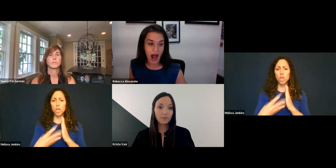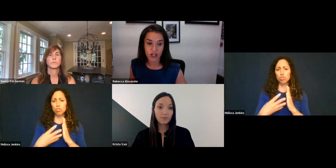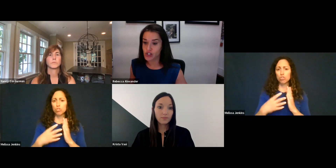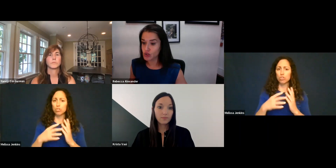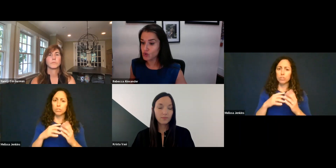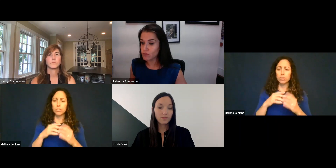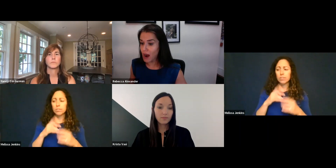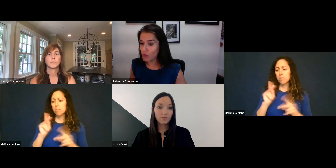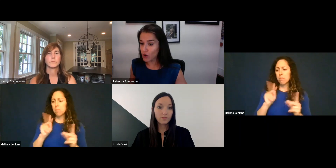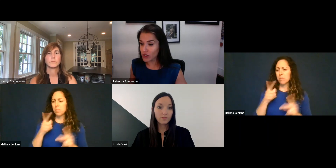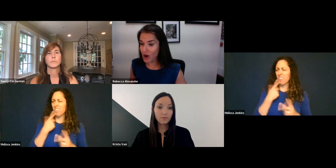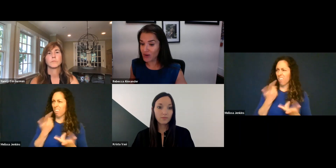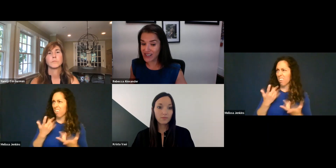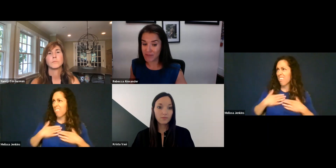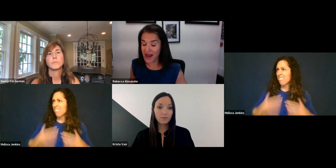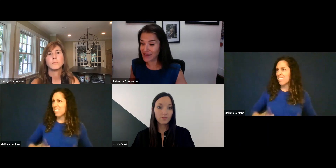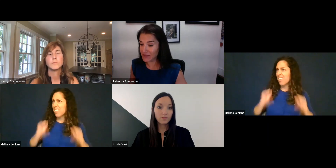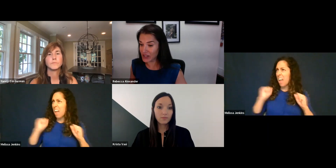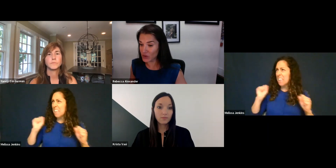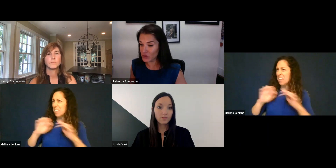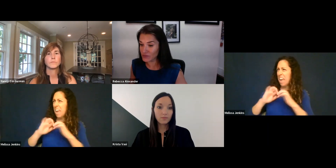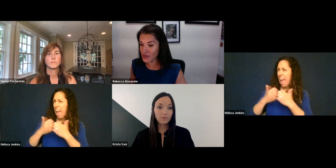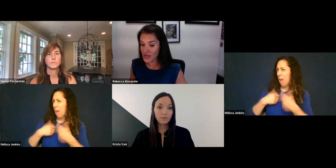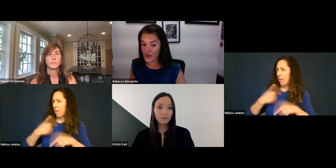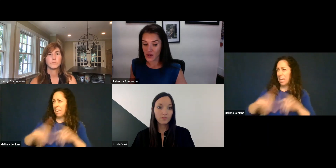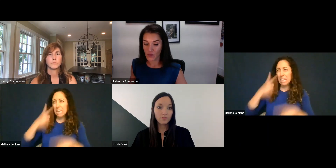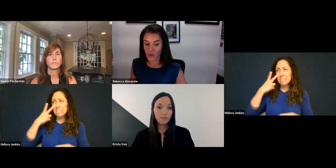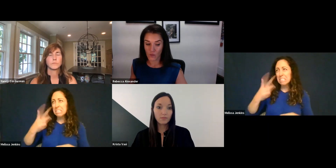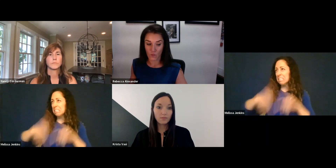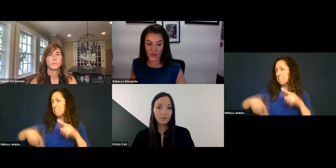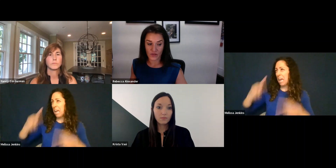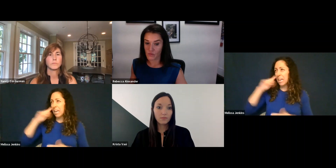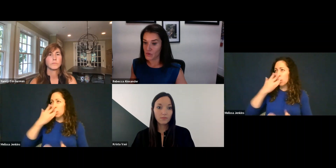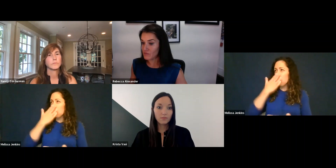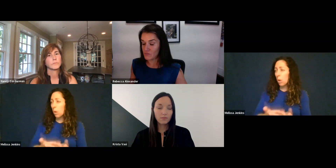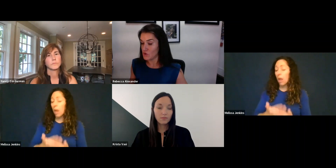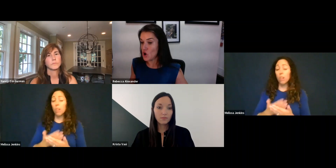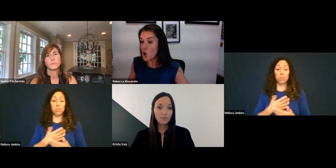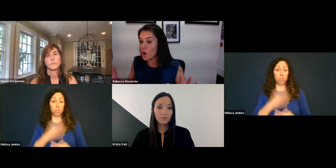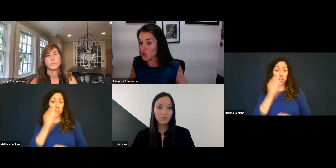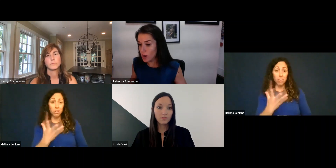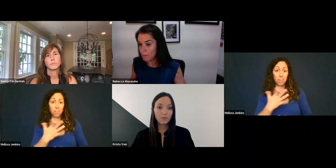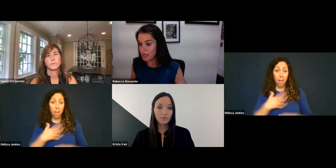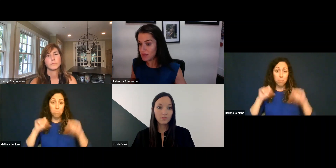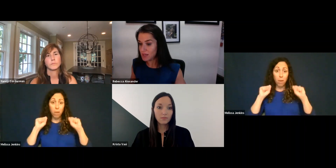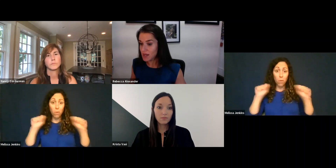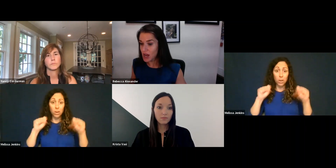I do my workout in my living room, with no equipment,